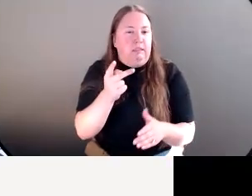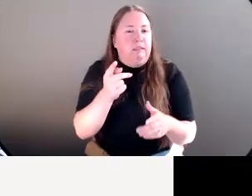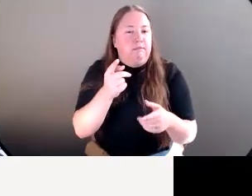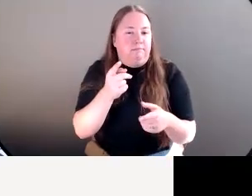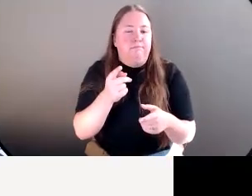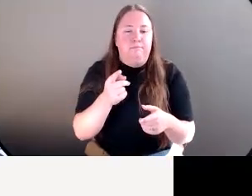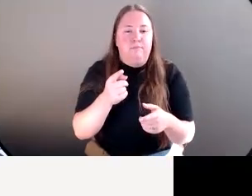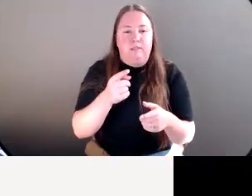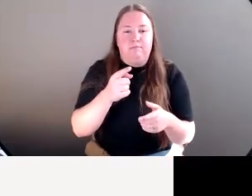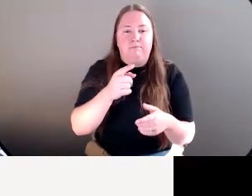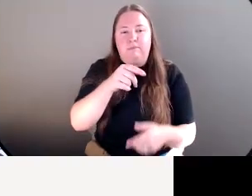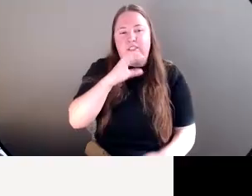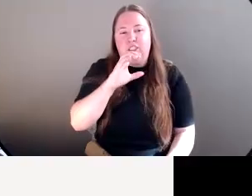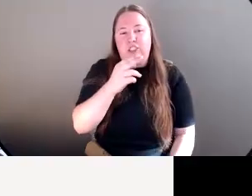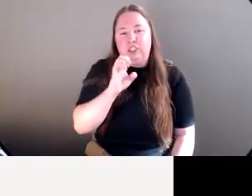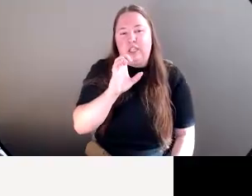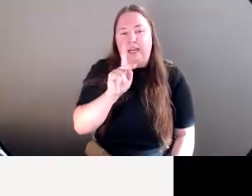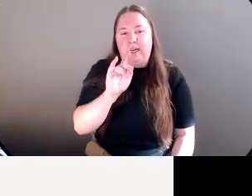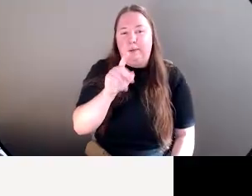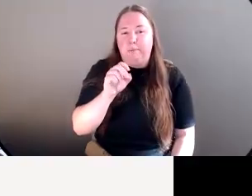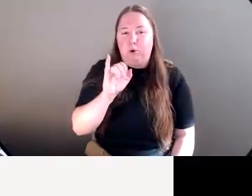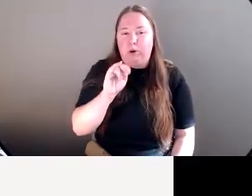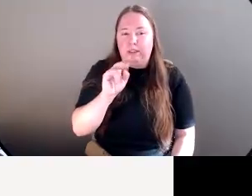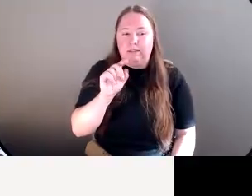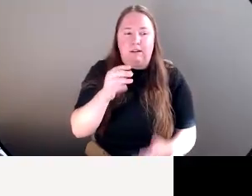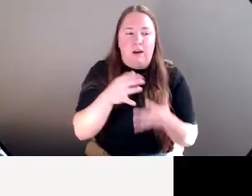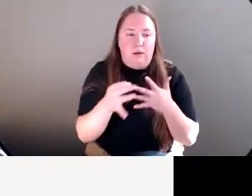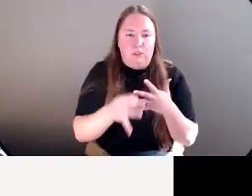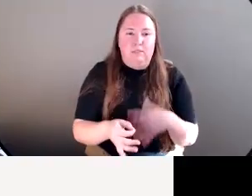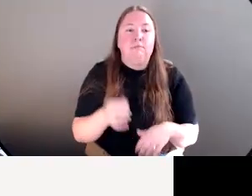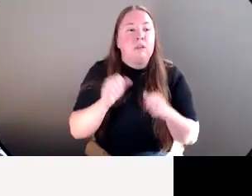Now you can go back to any of your existing graded discussions